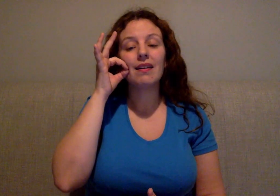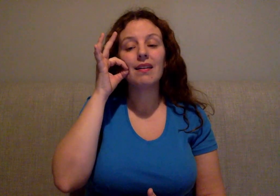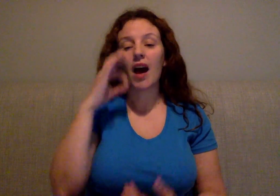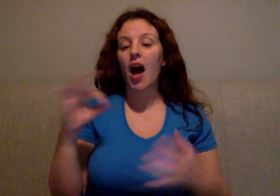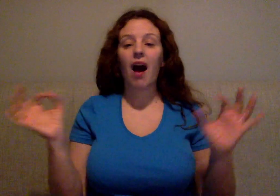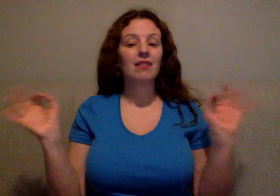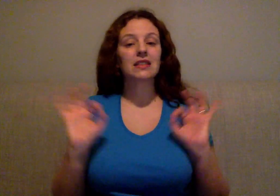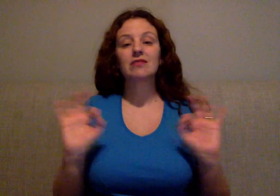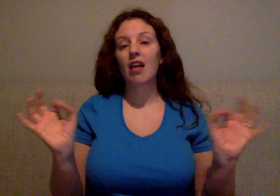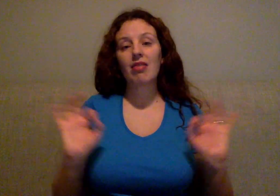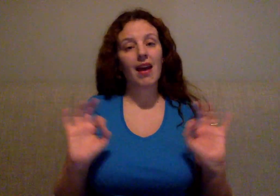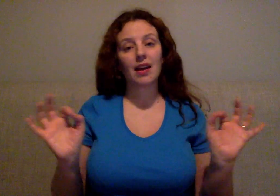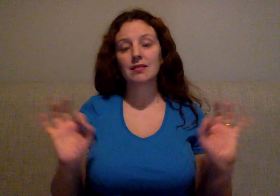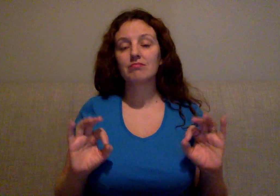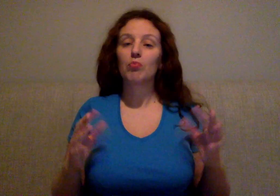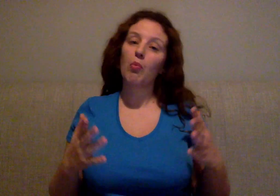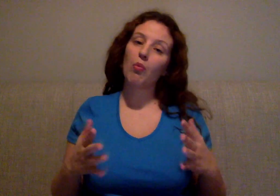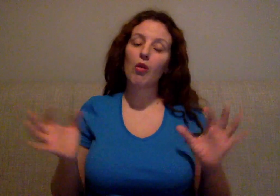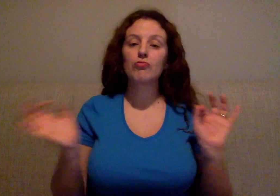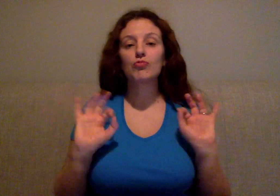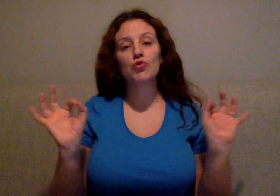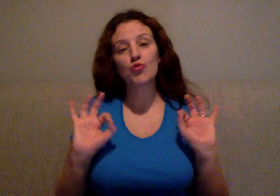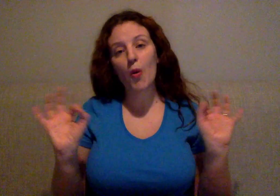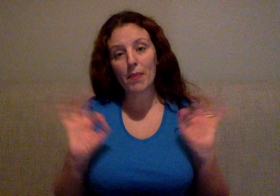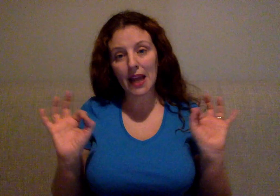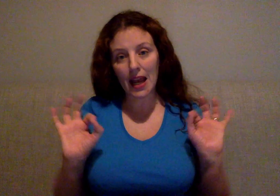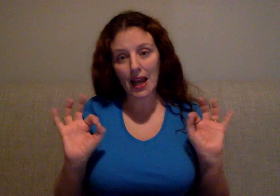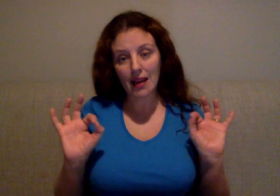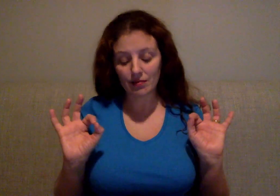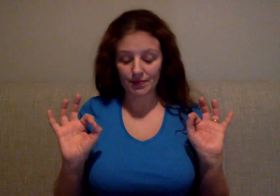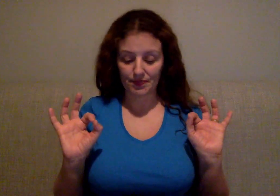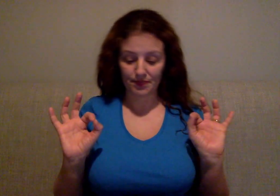NOTHING or NOBODY